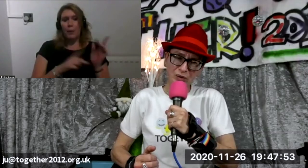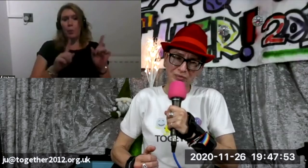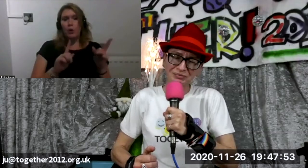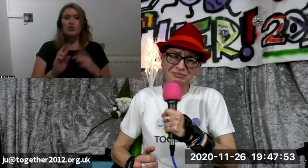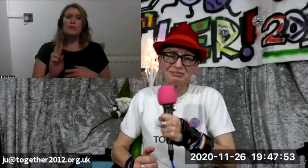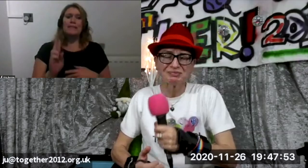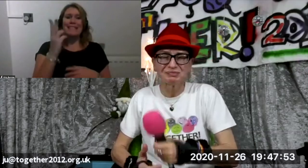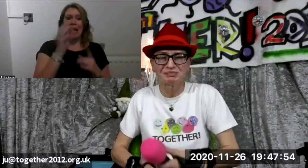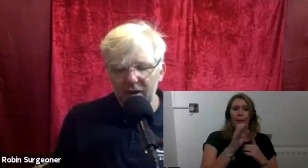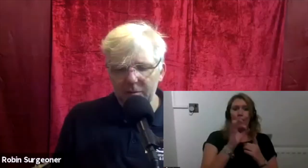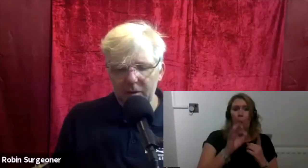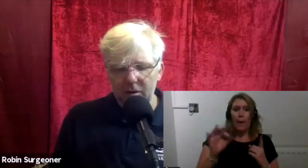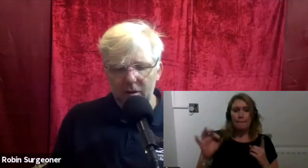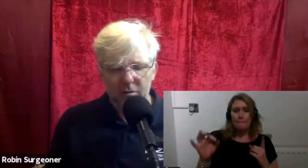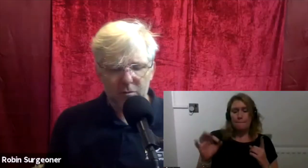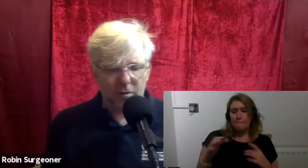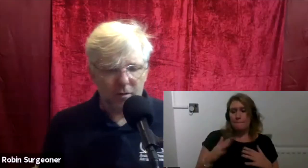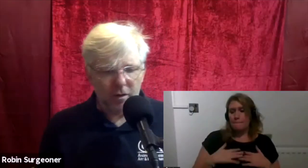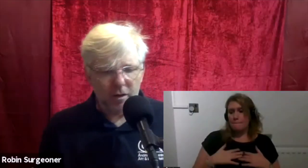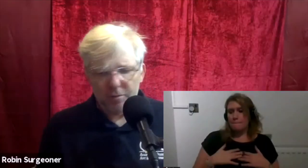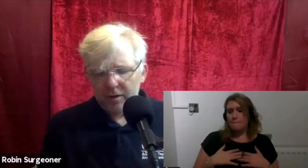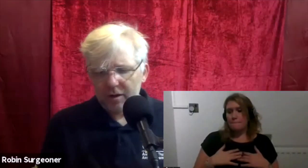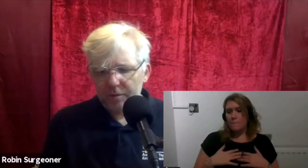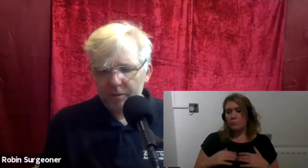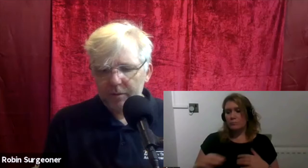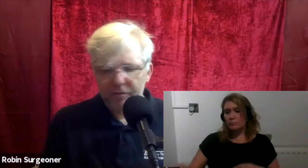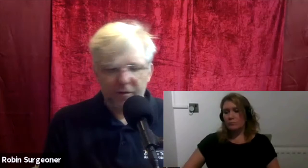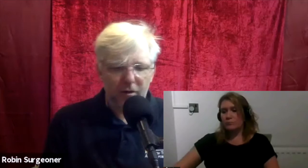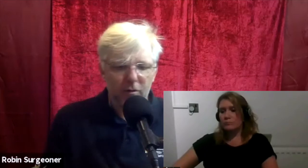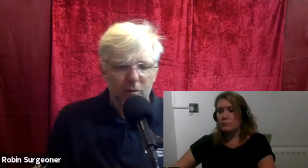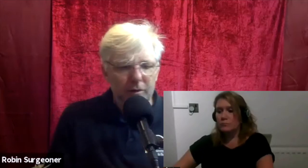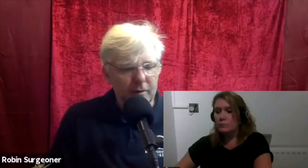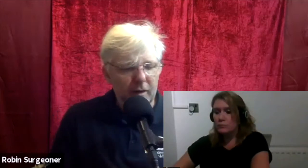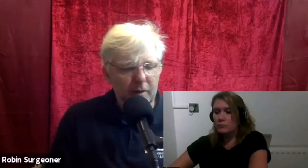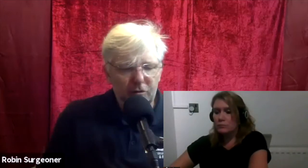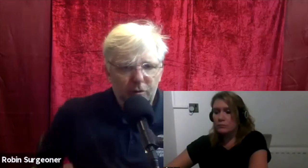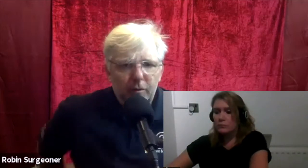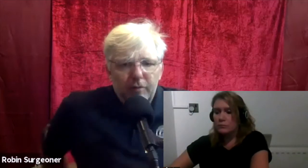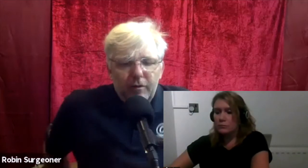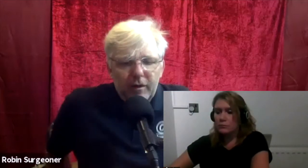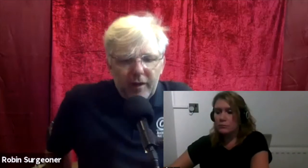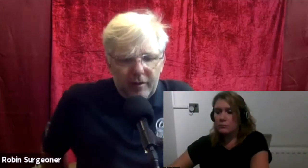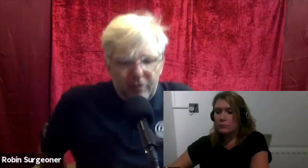Ok I am going to go with one, I had a couple I am going for longer one, keep the shorter one if I get another